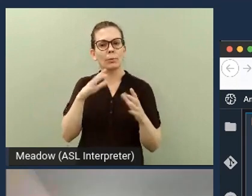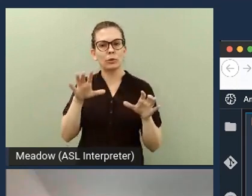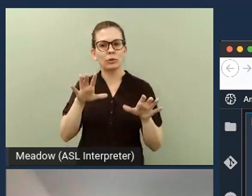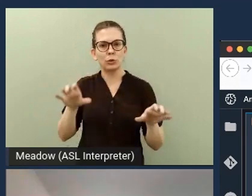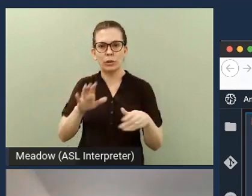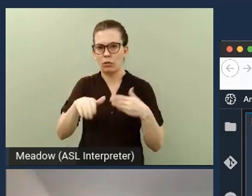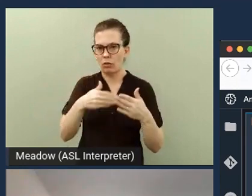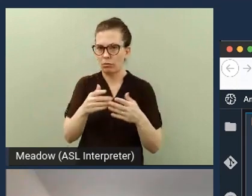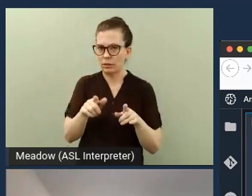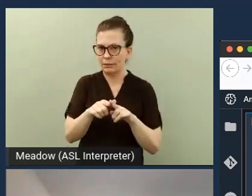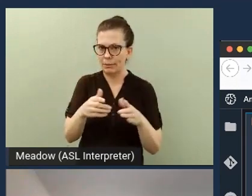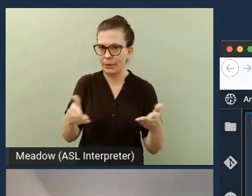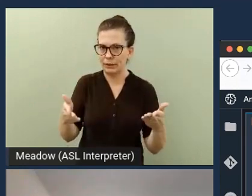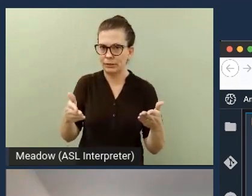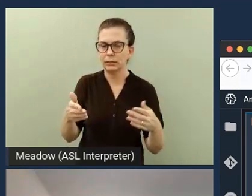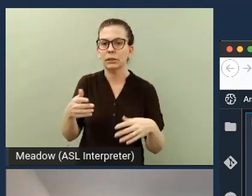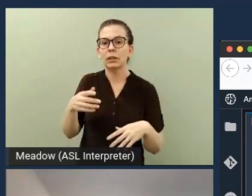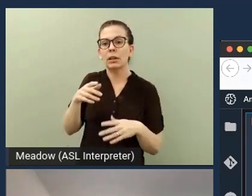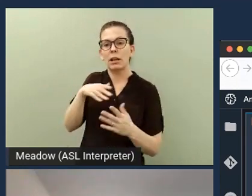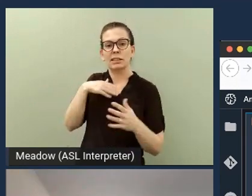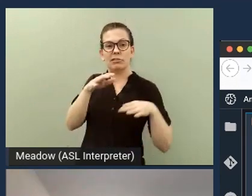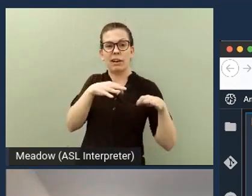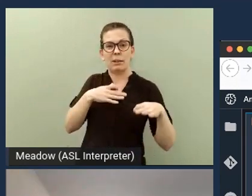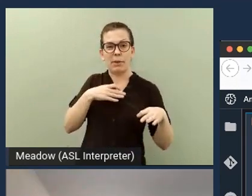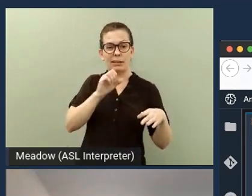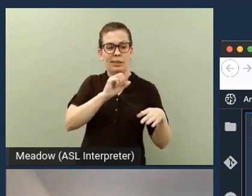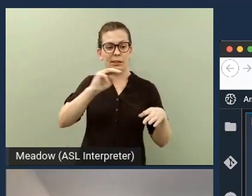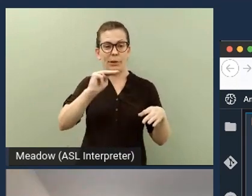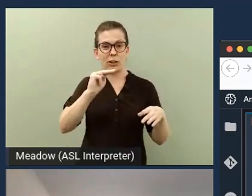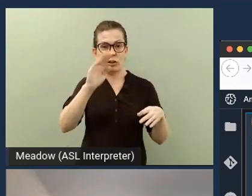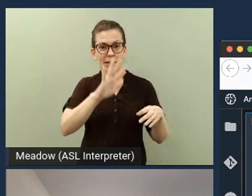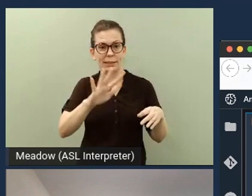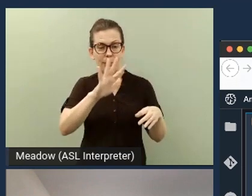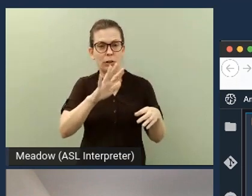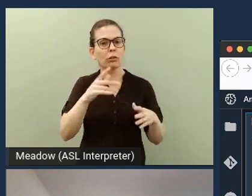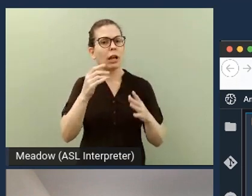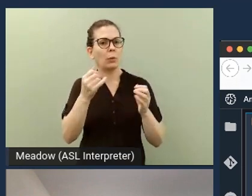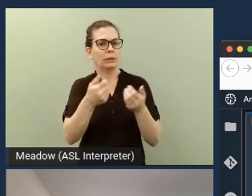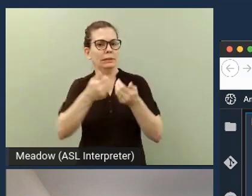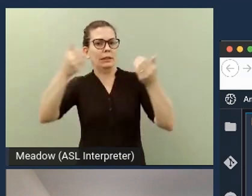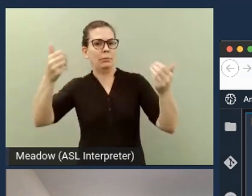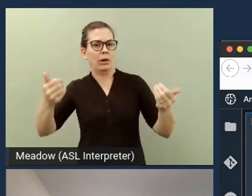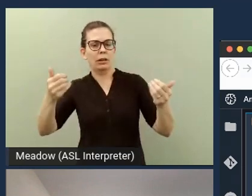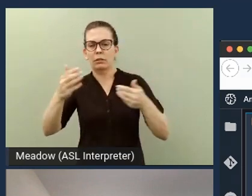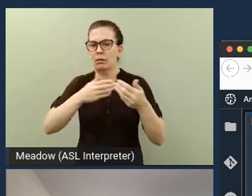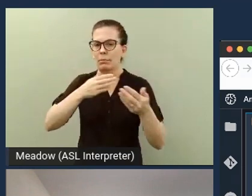where I'm defining my SageMaker estimator, I would do this independent of whether I was using a pipeline,